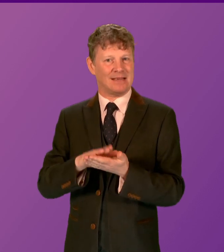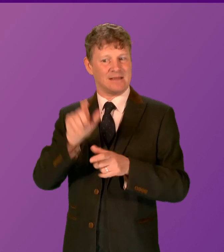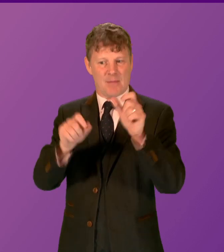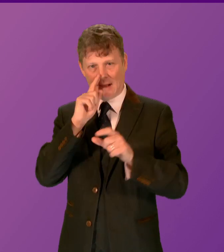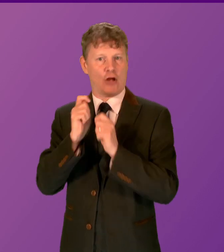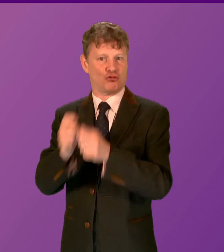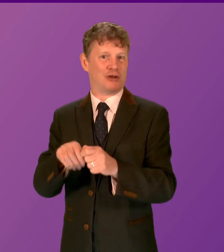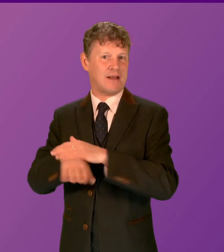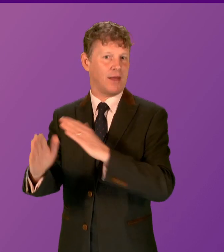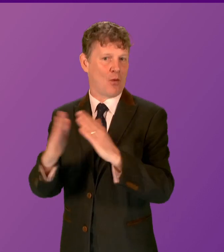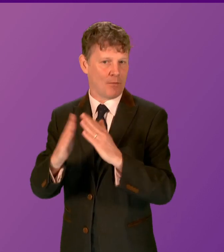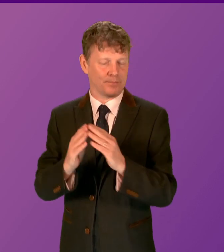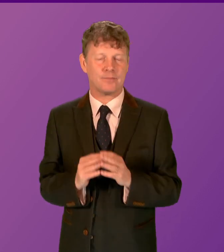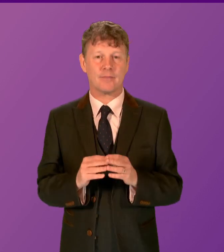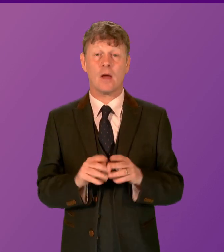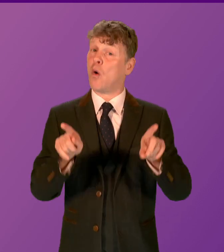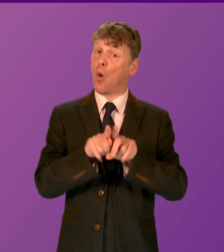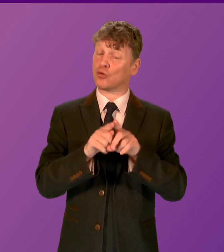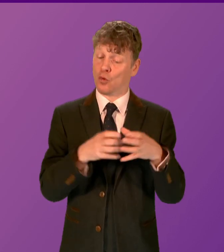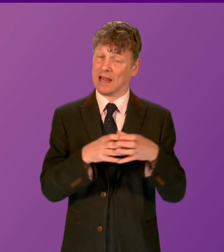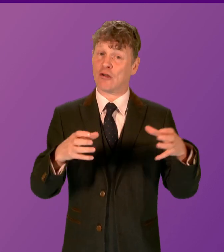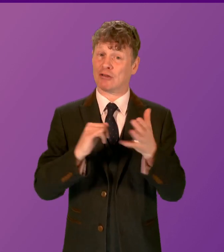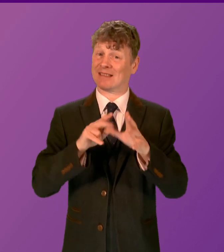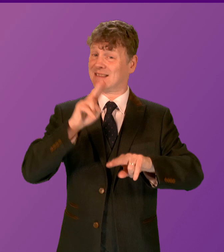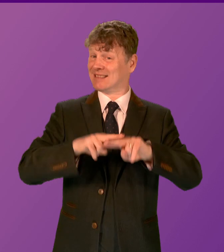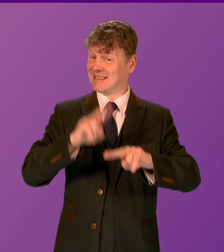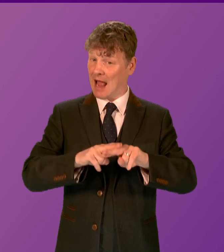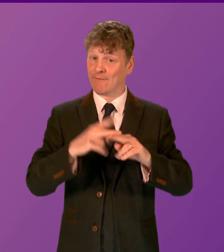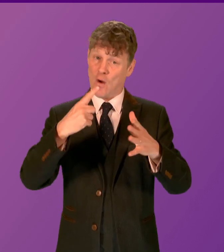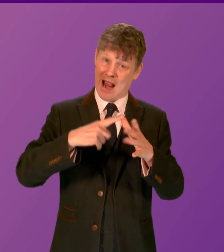We are also increasing the A and E workforce to help with staffing levels.